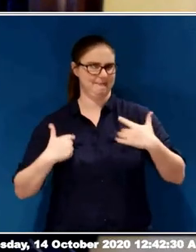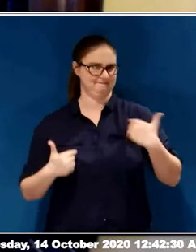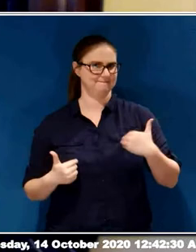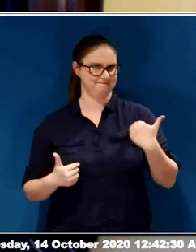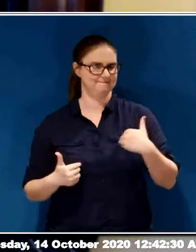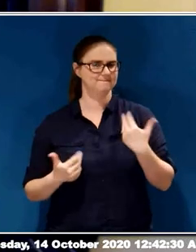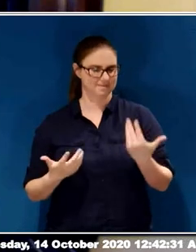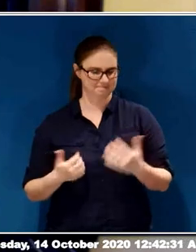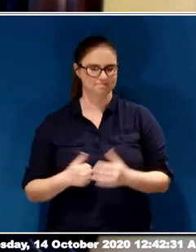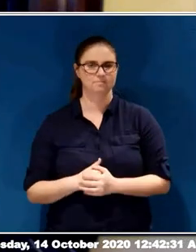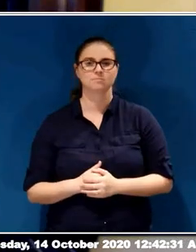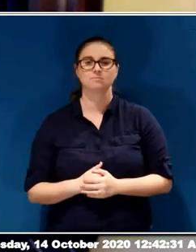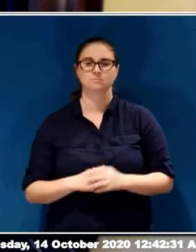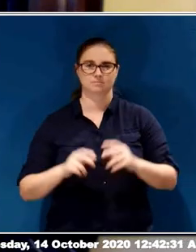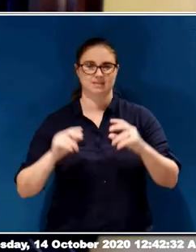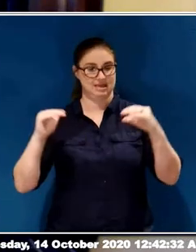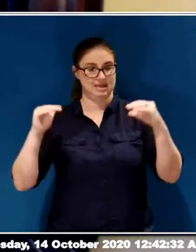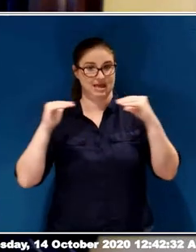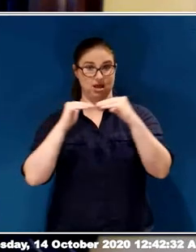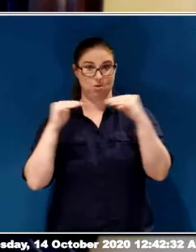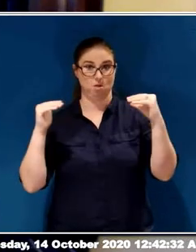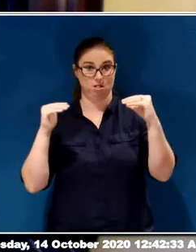adjustments to be provided for students with disability.